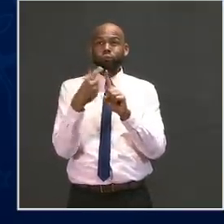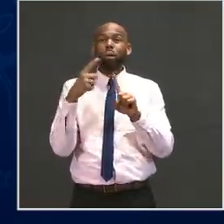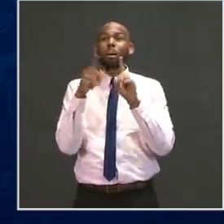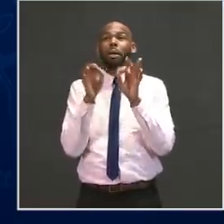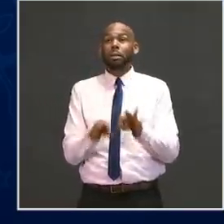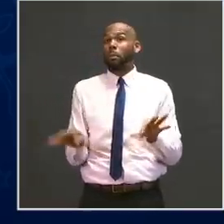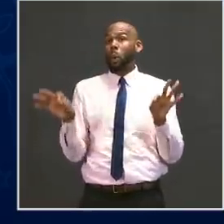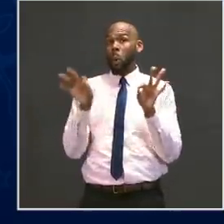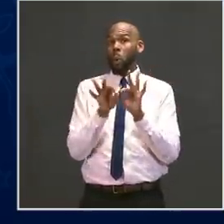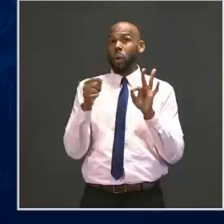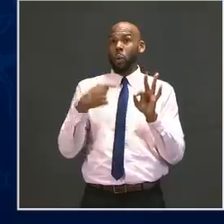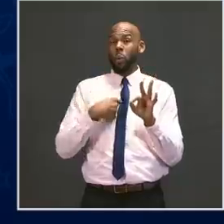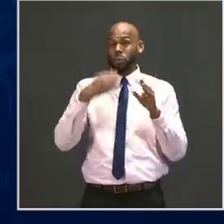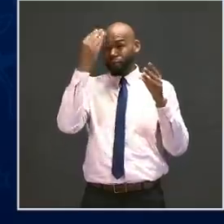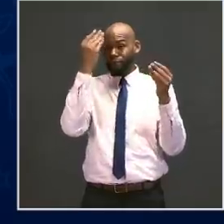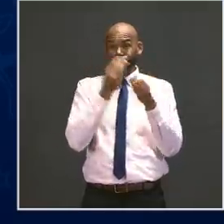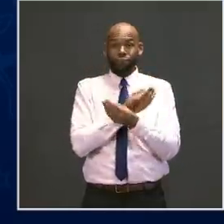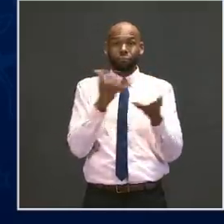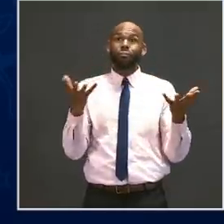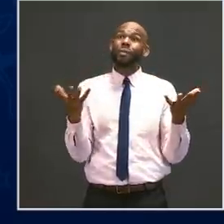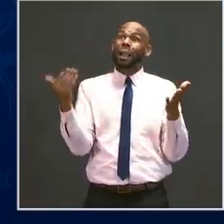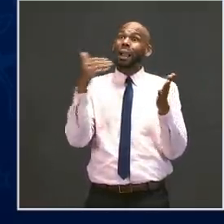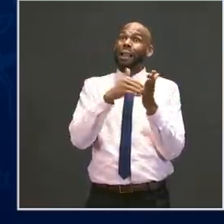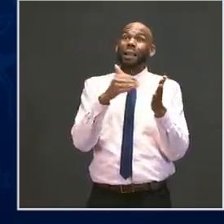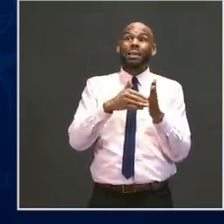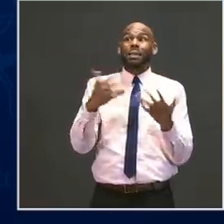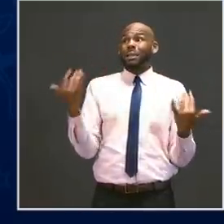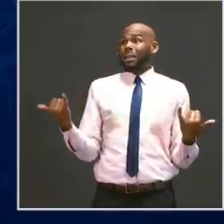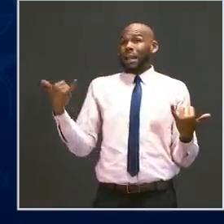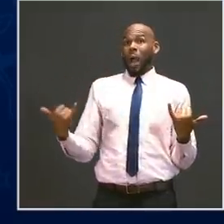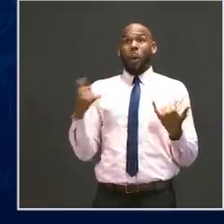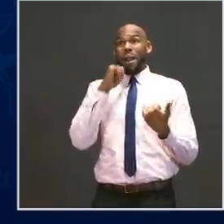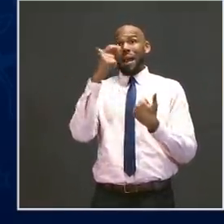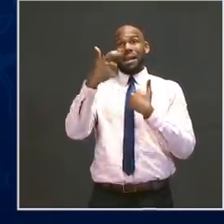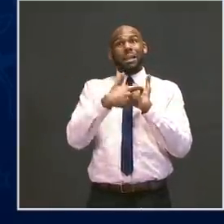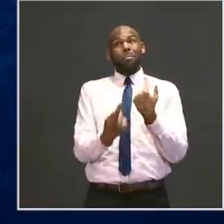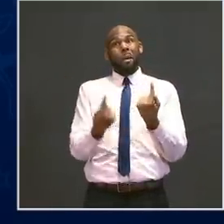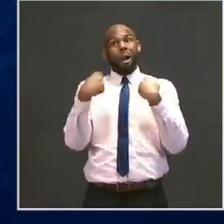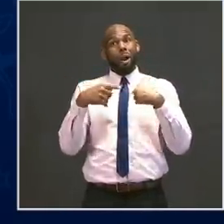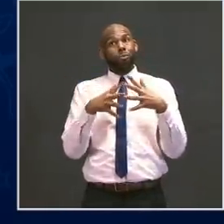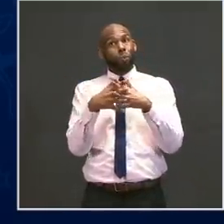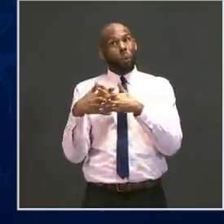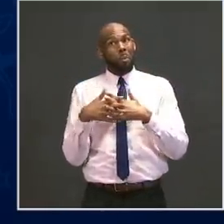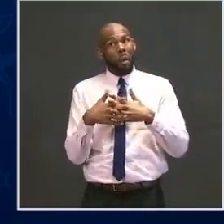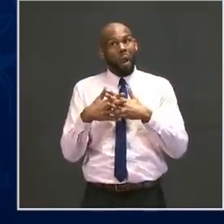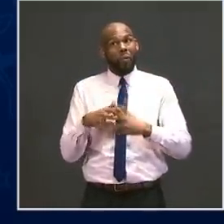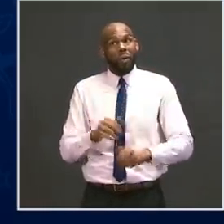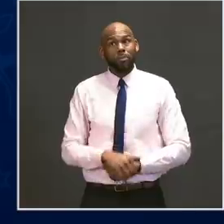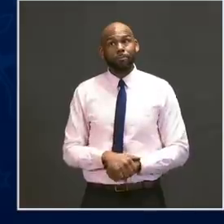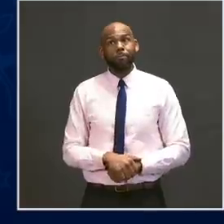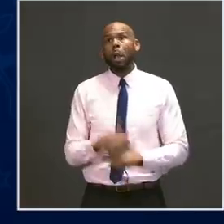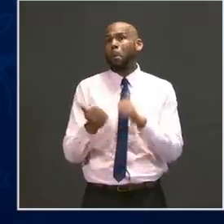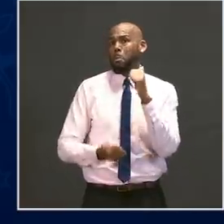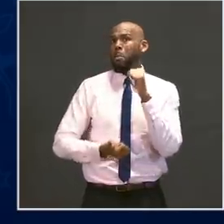that the majority -- this is not the time to come and that the vast majority of people are turned away at the border.